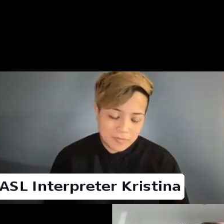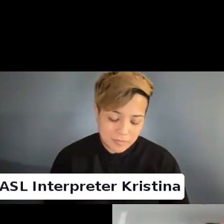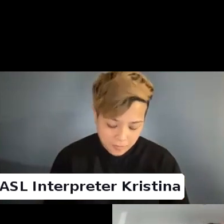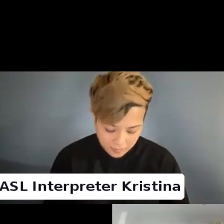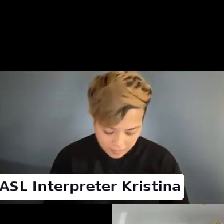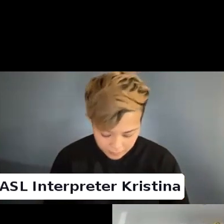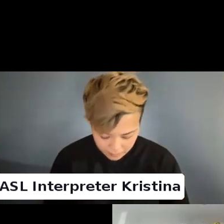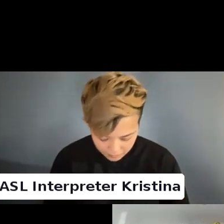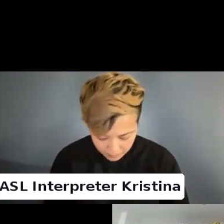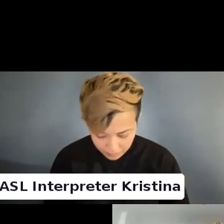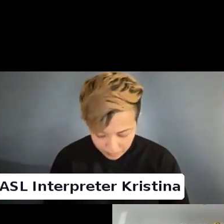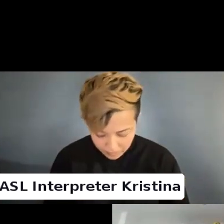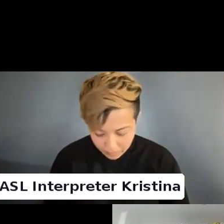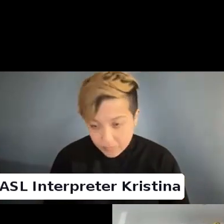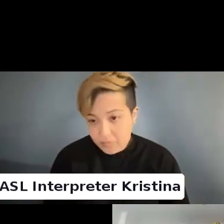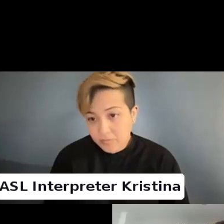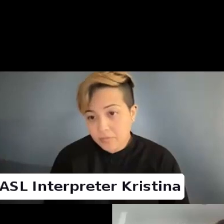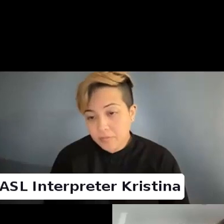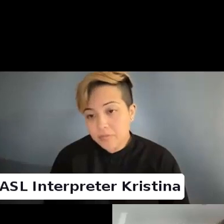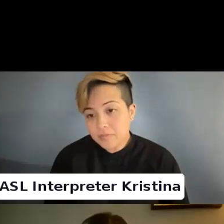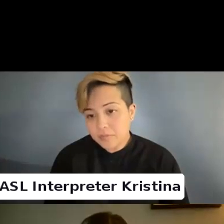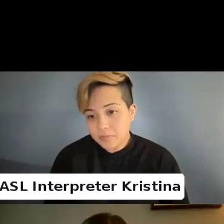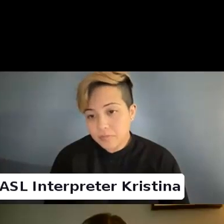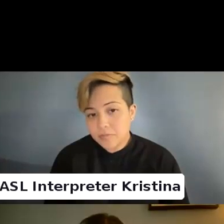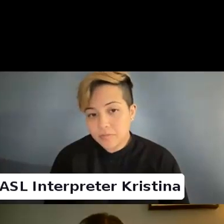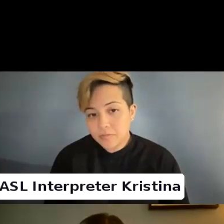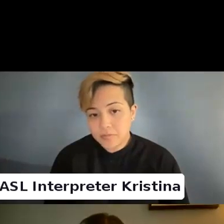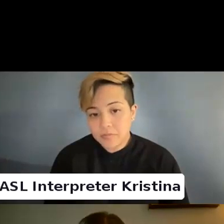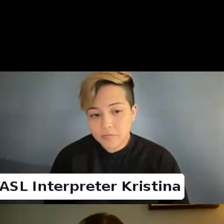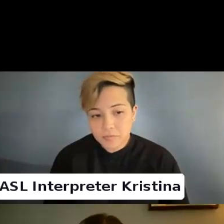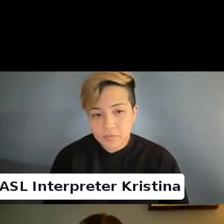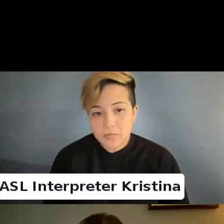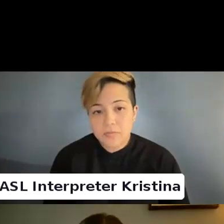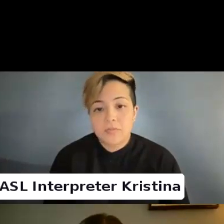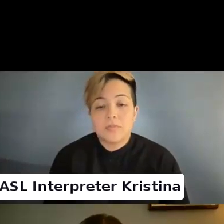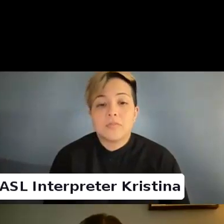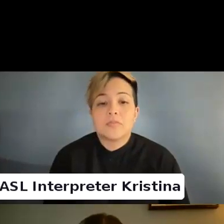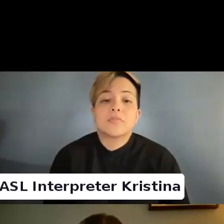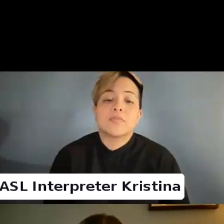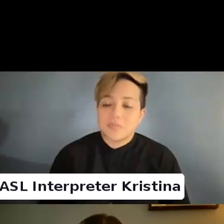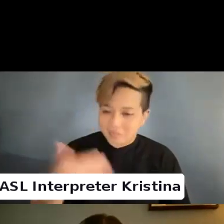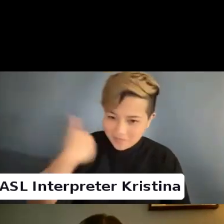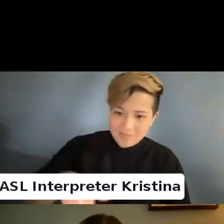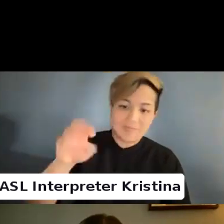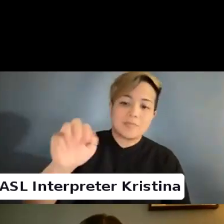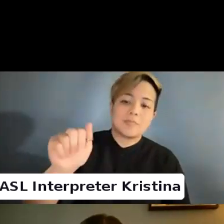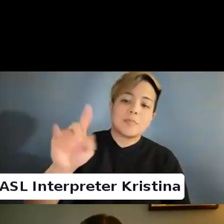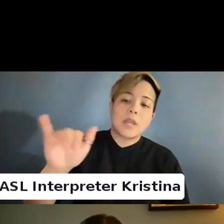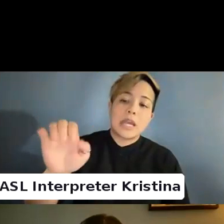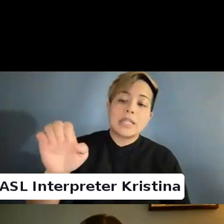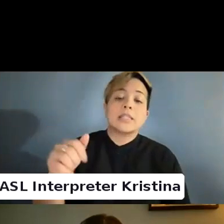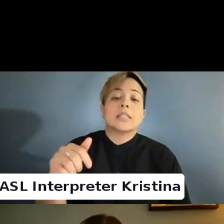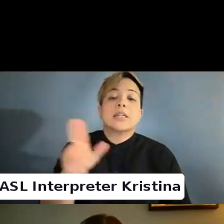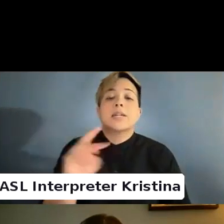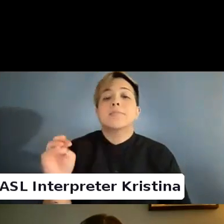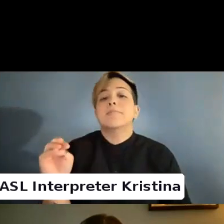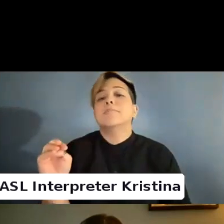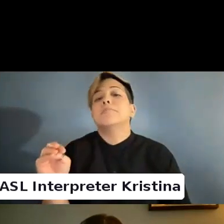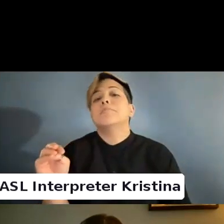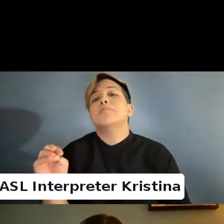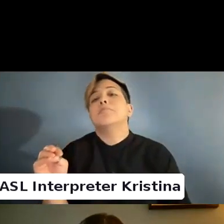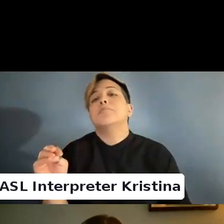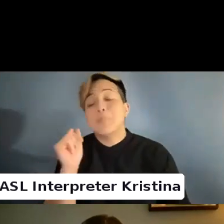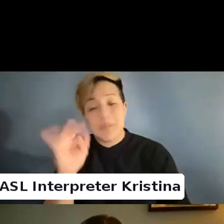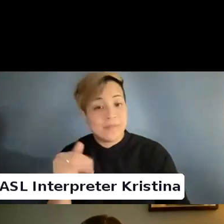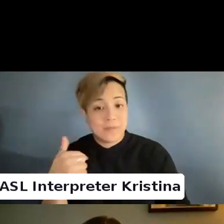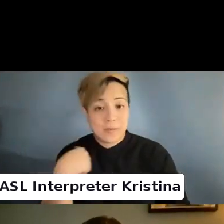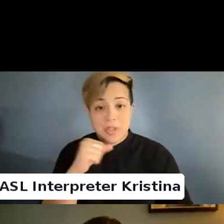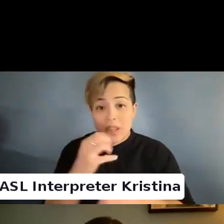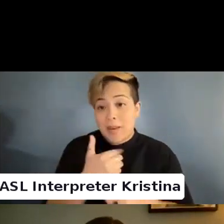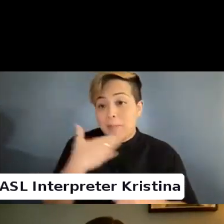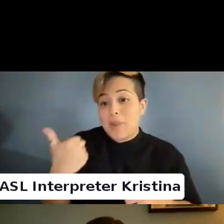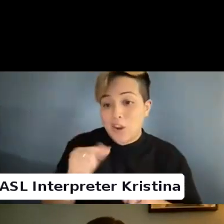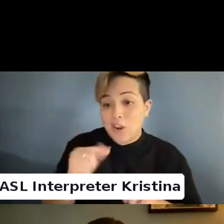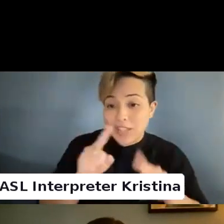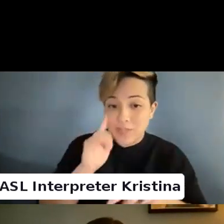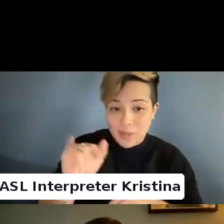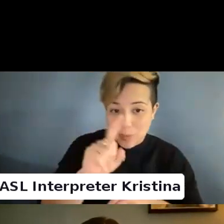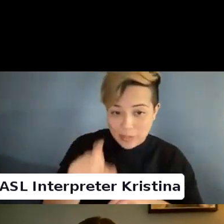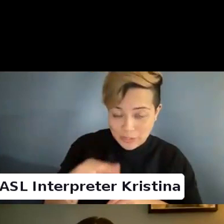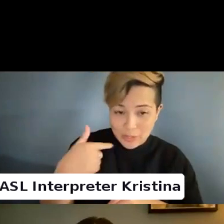If we can get a better answer for that question we will share it